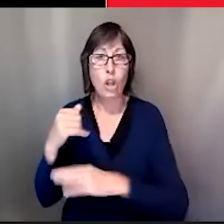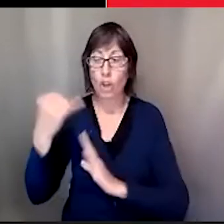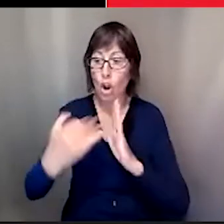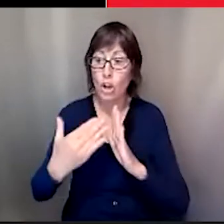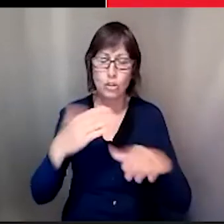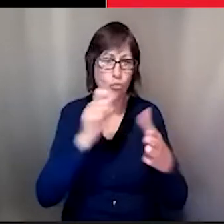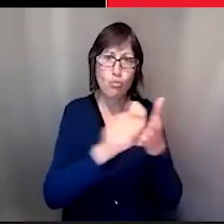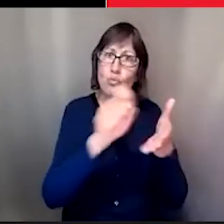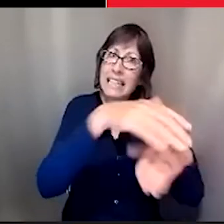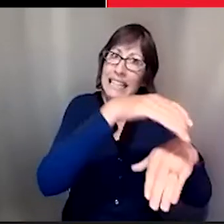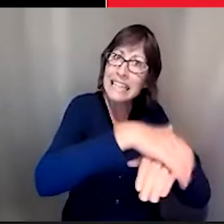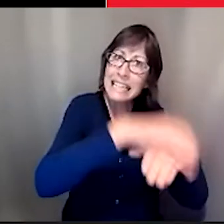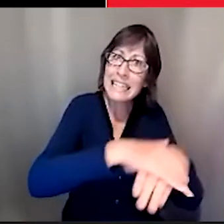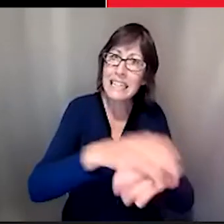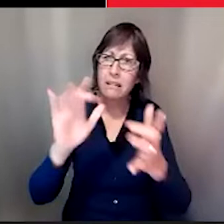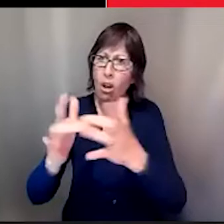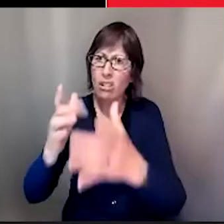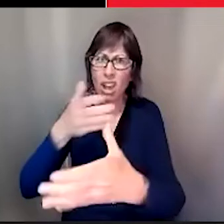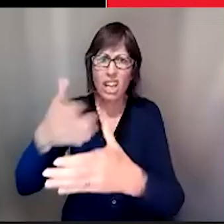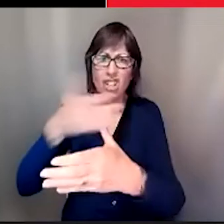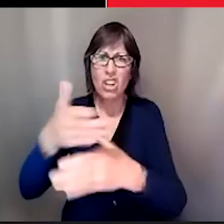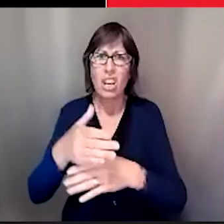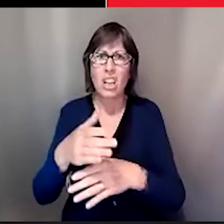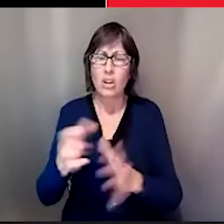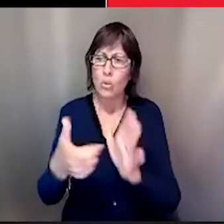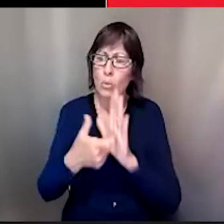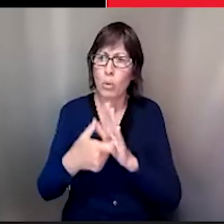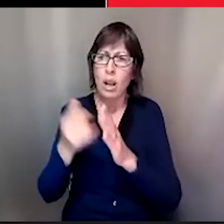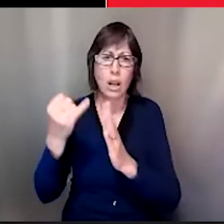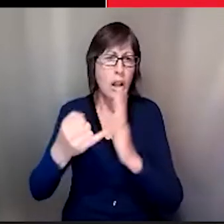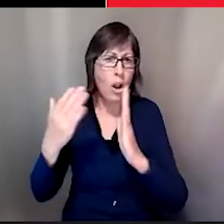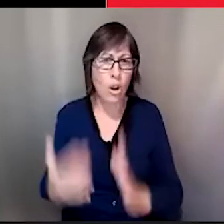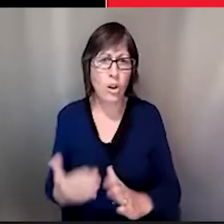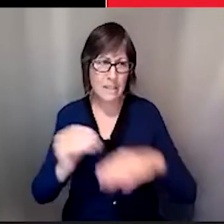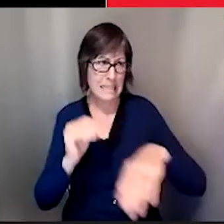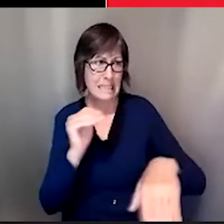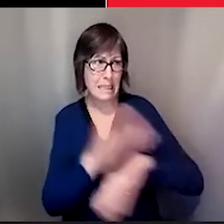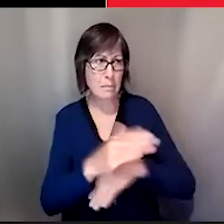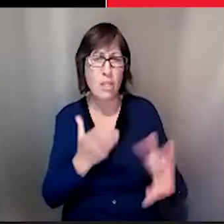online and require applicants to submit online applications, documents and reports in English.